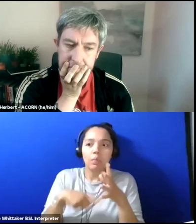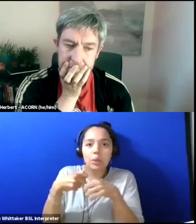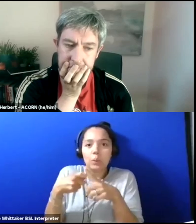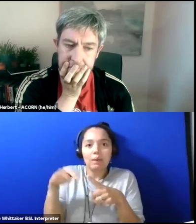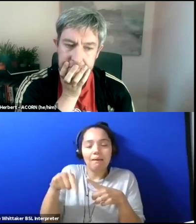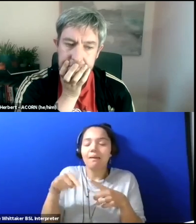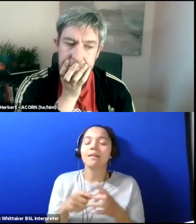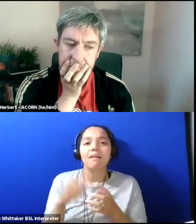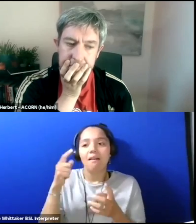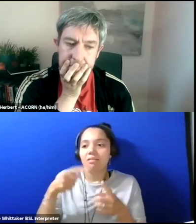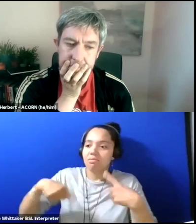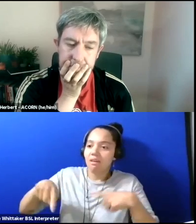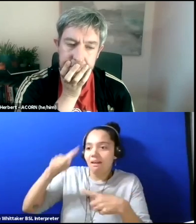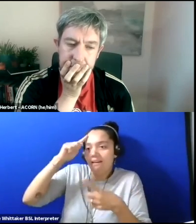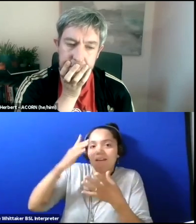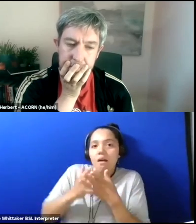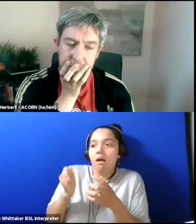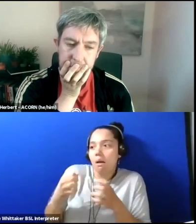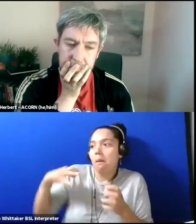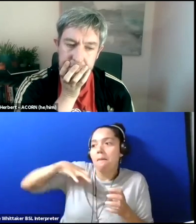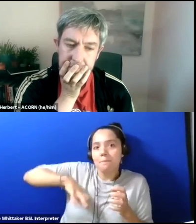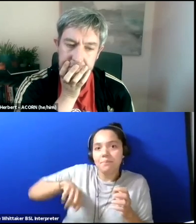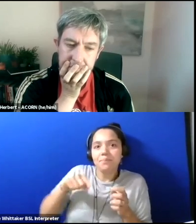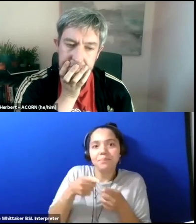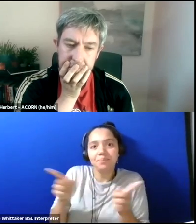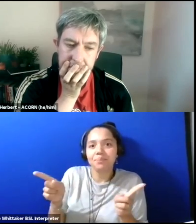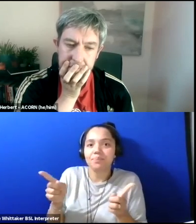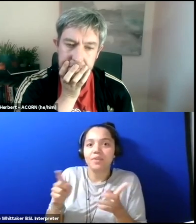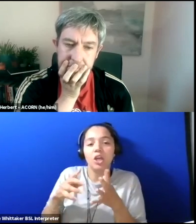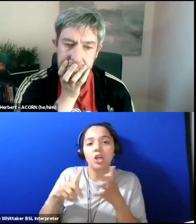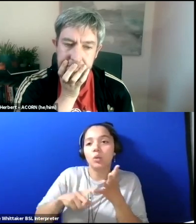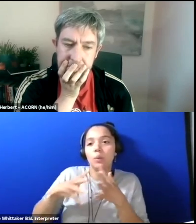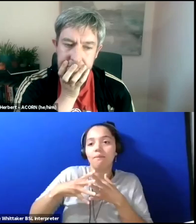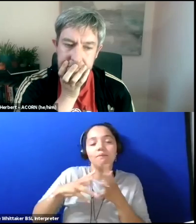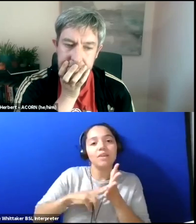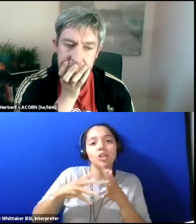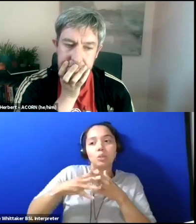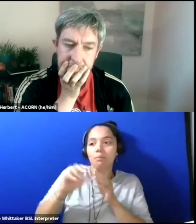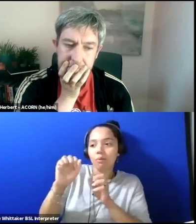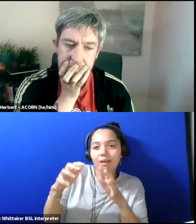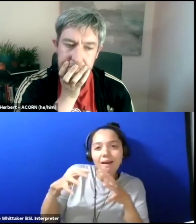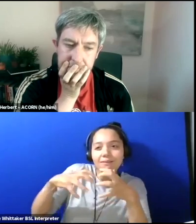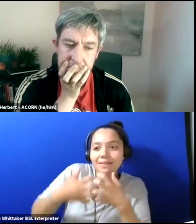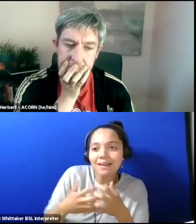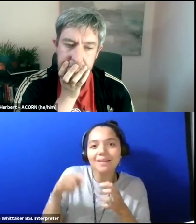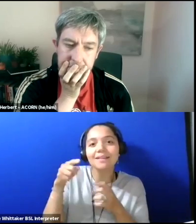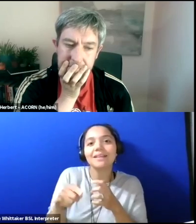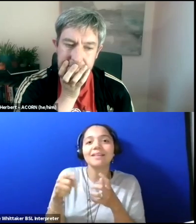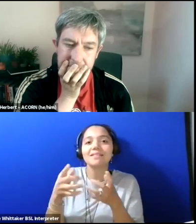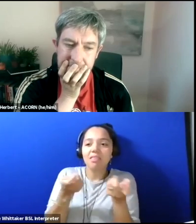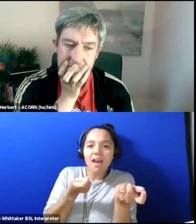And they decided that it would benefit from UVW's techniques and agile structure.